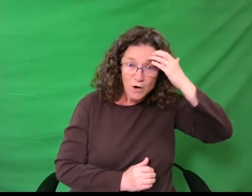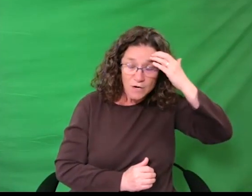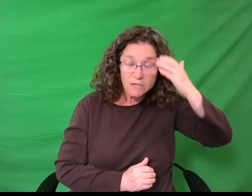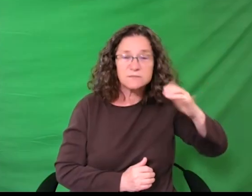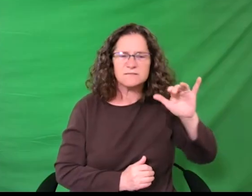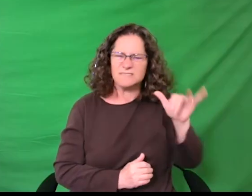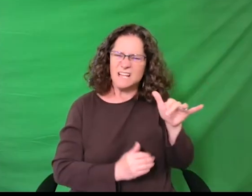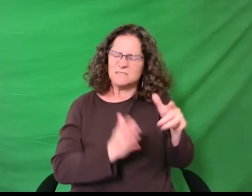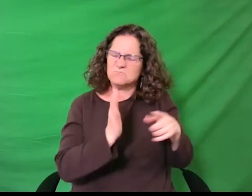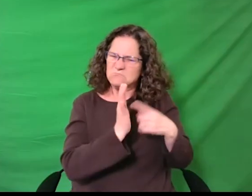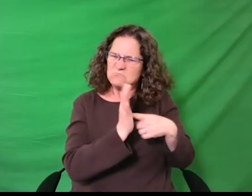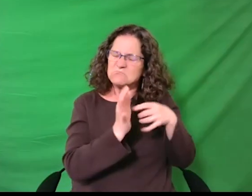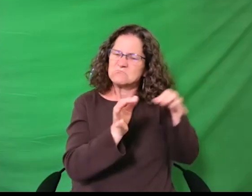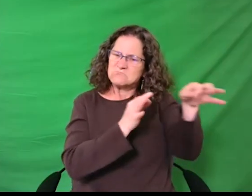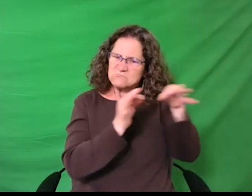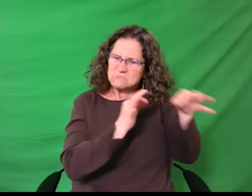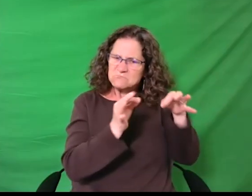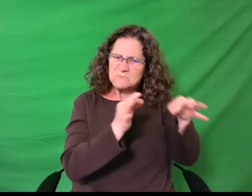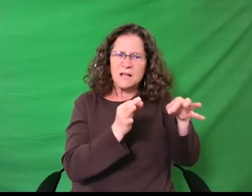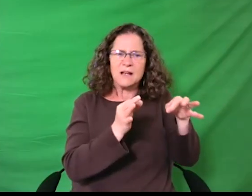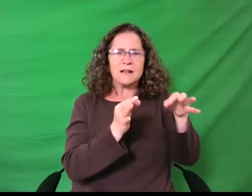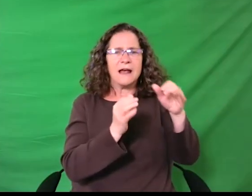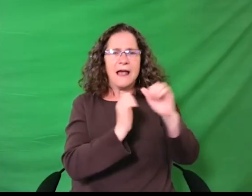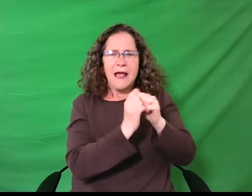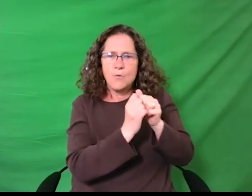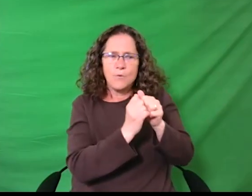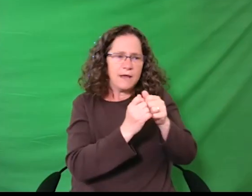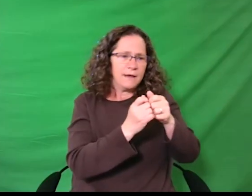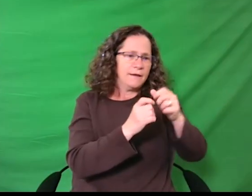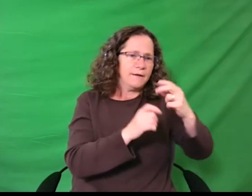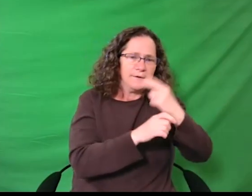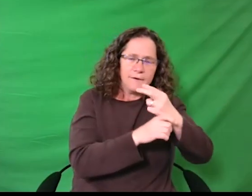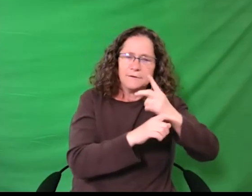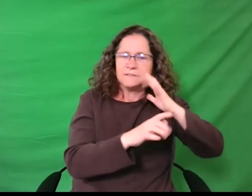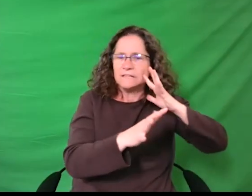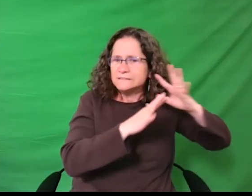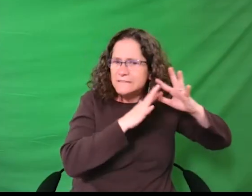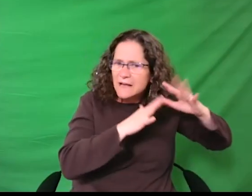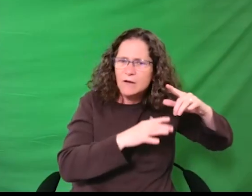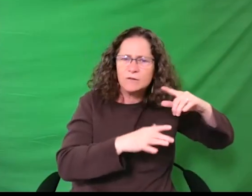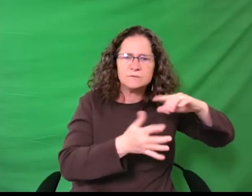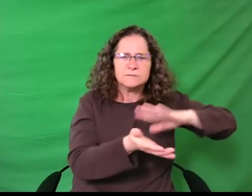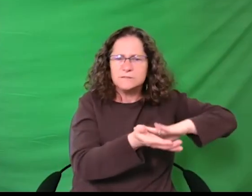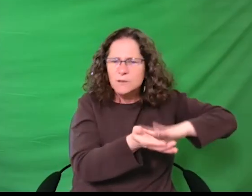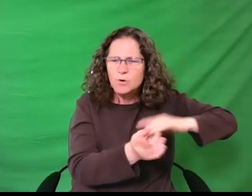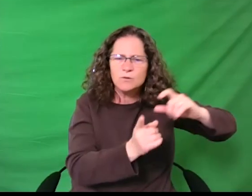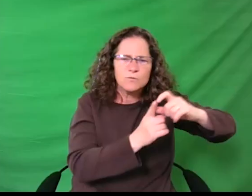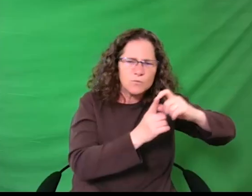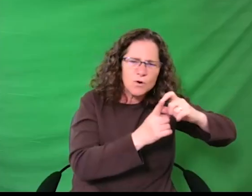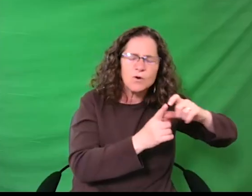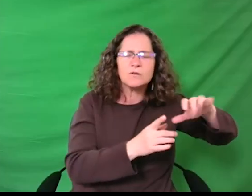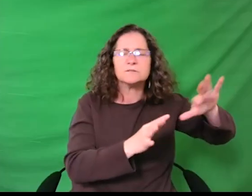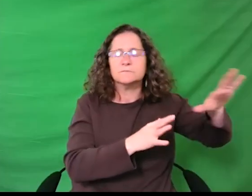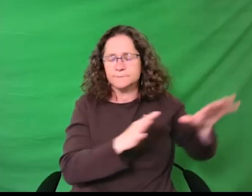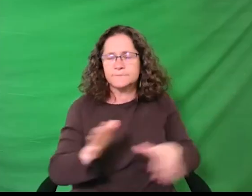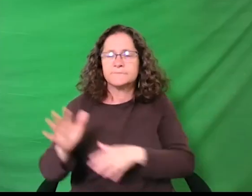of units of spoken language, words, syllables, rhyme, and then use the term phonemic awareness as the ability